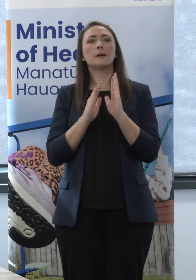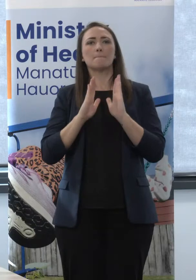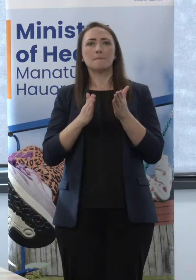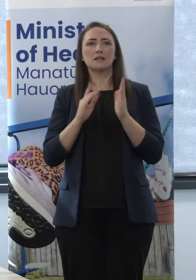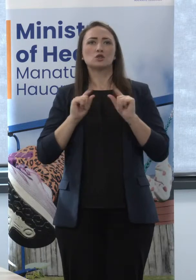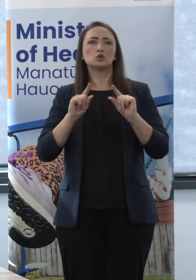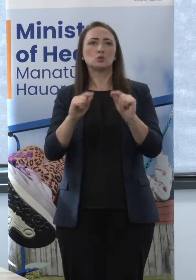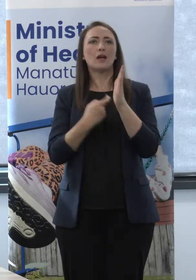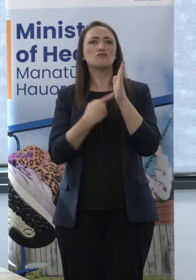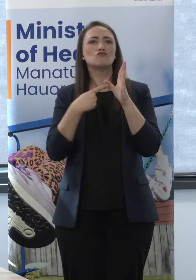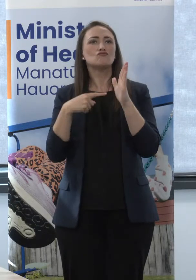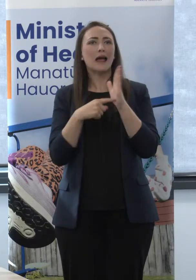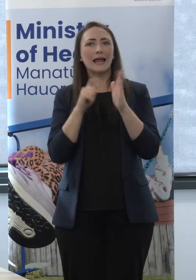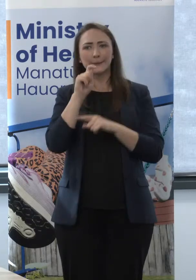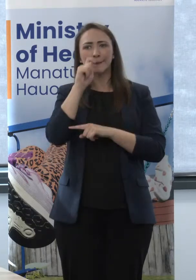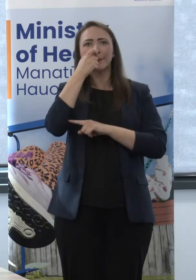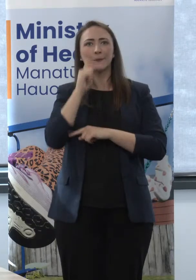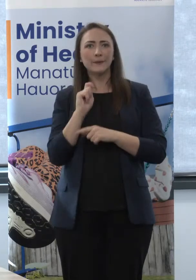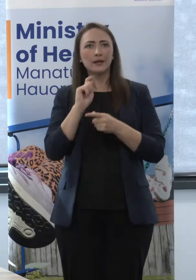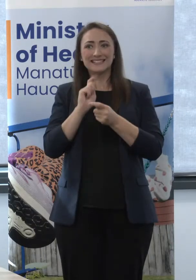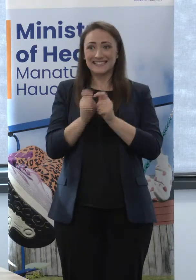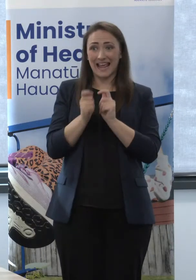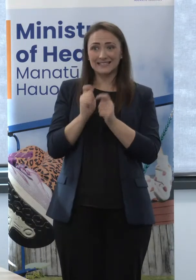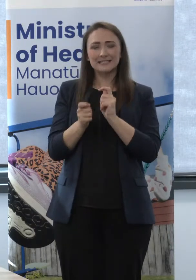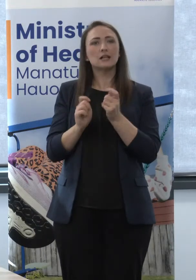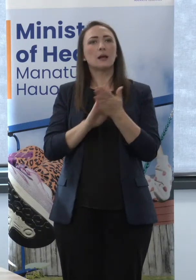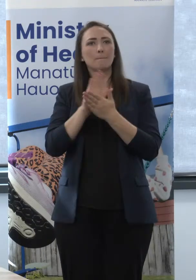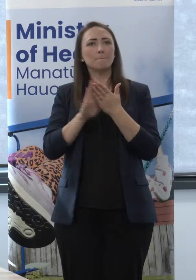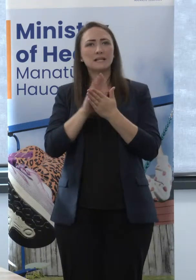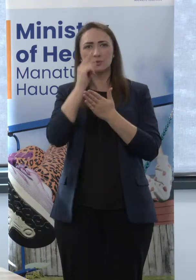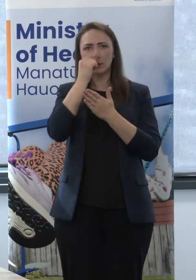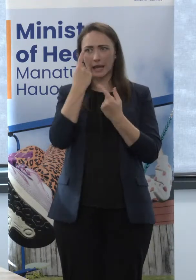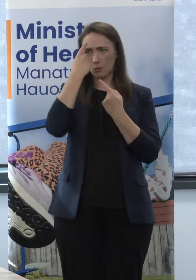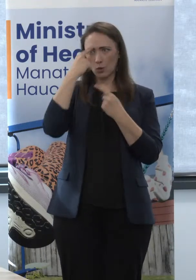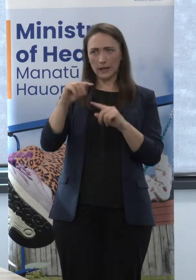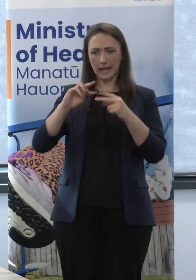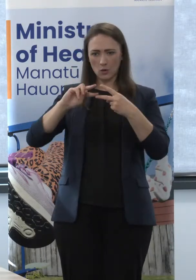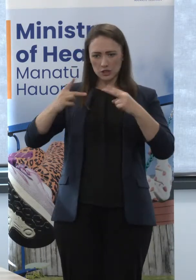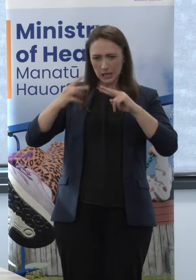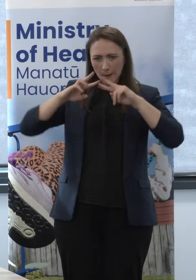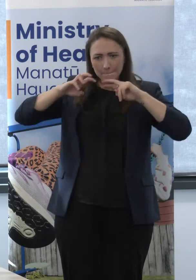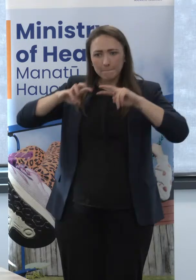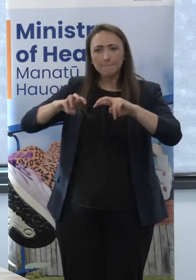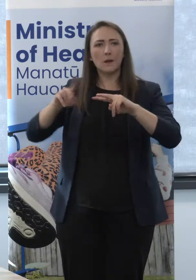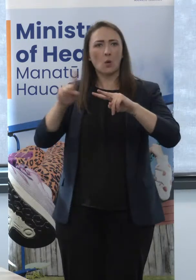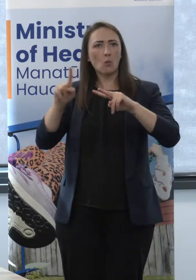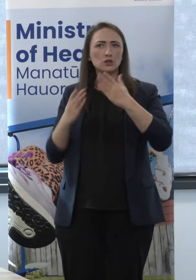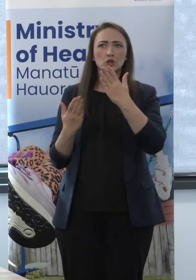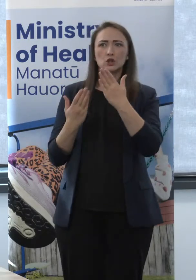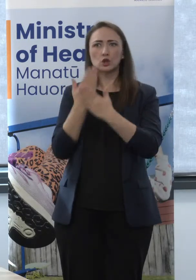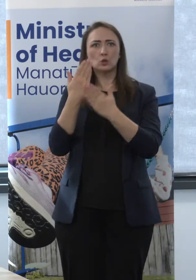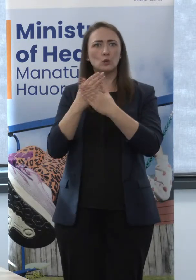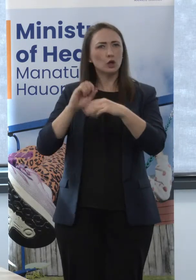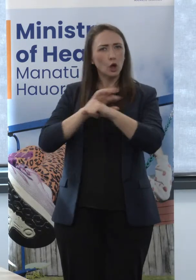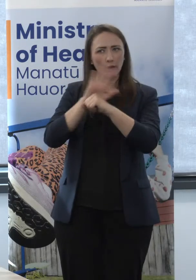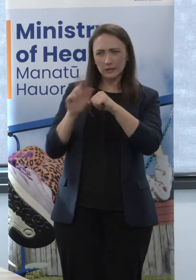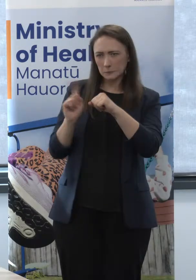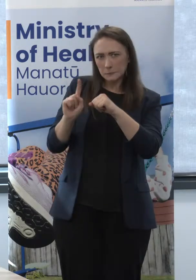It's important -- border. It's important when people arrive in New Zealand they have RAT tests and if possible, positive, CK PCR follow-up.